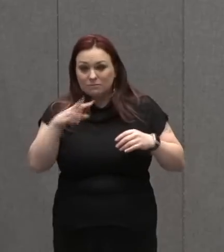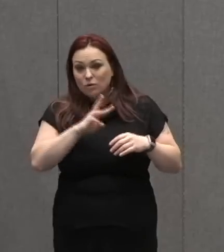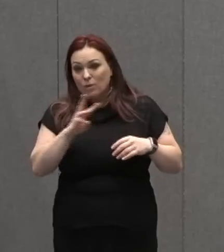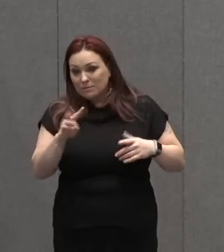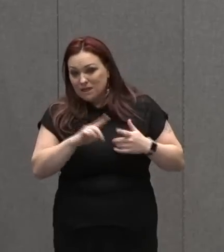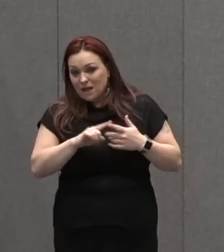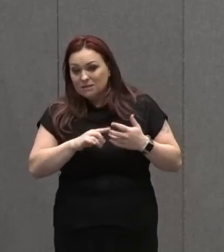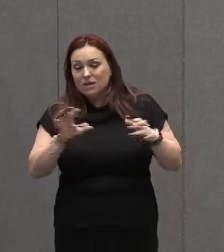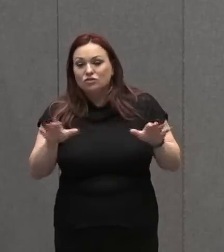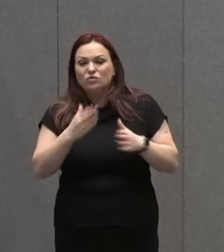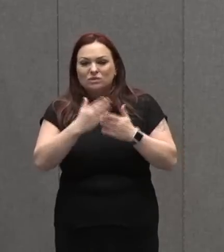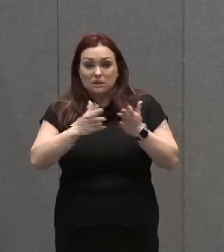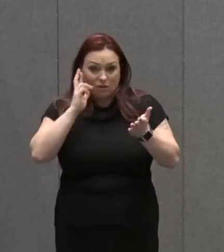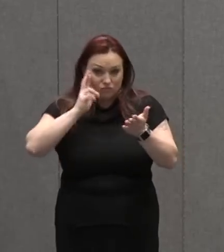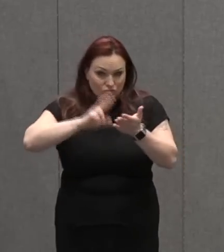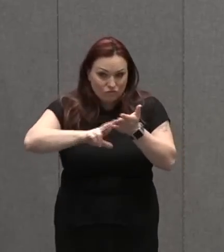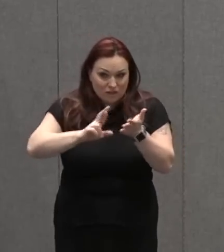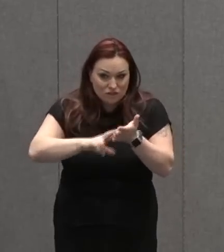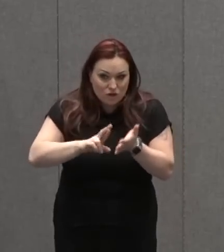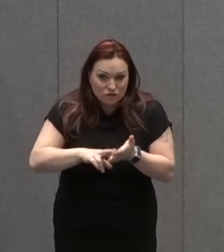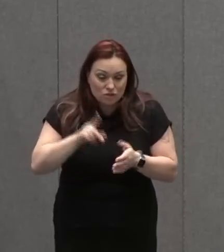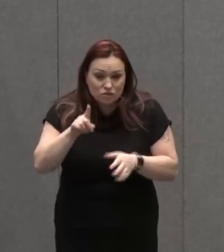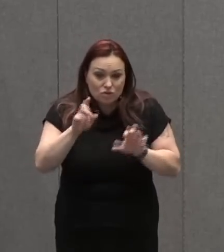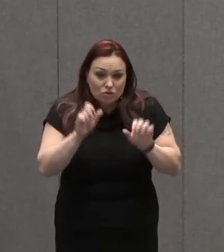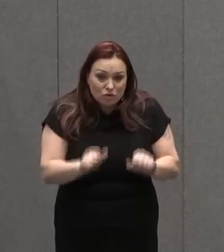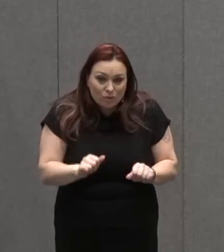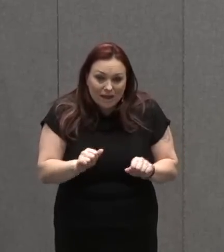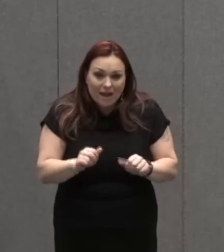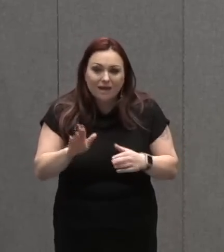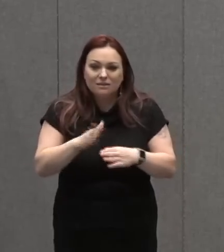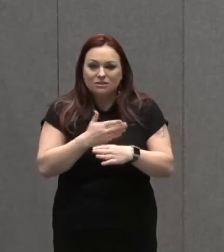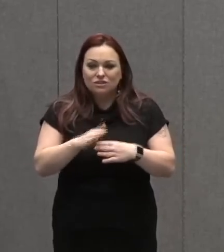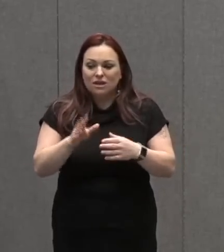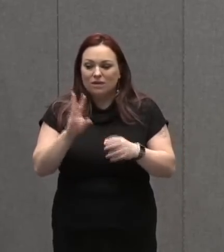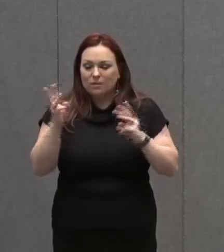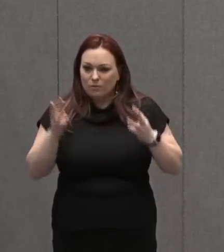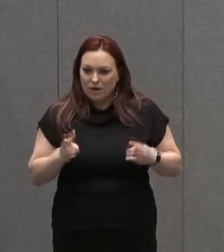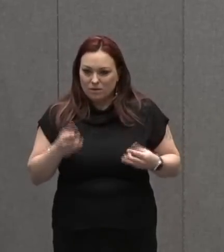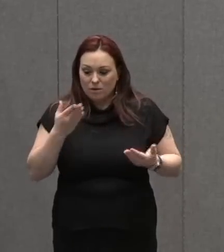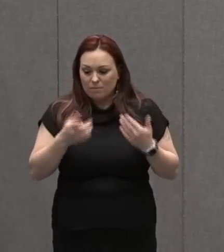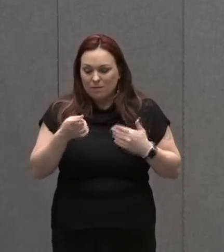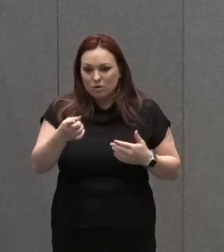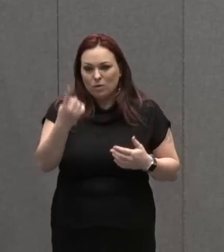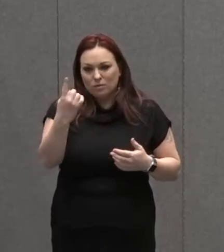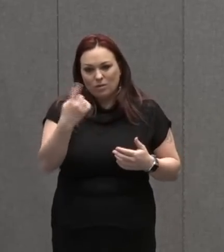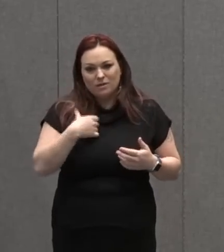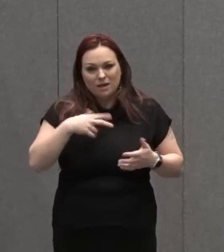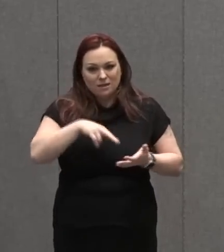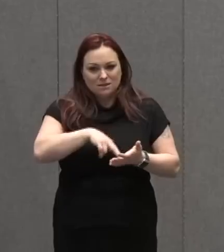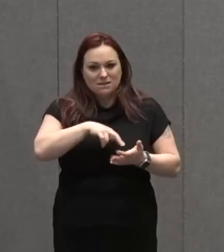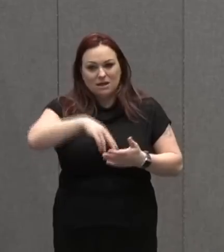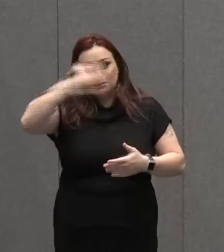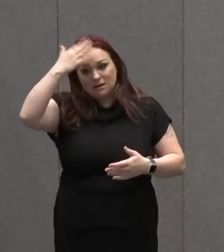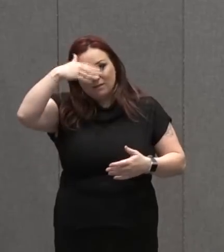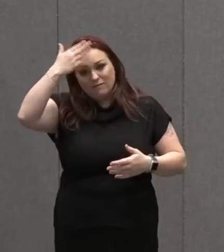and do some research so that you can share the weather. Maybe you're the one that stands in front of